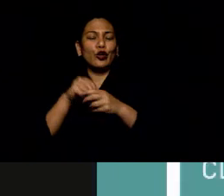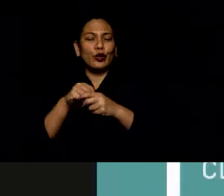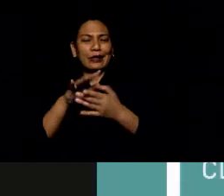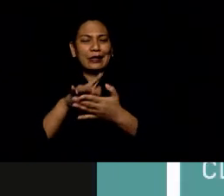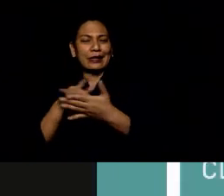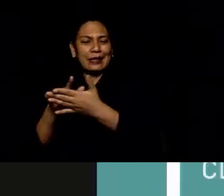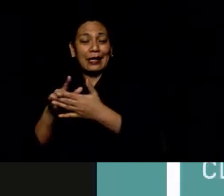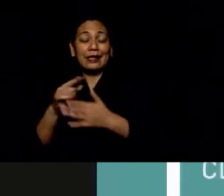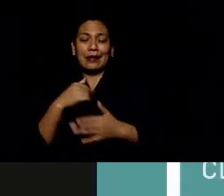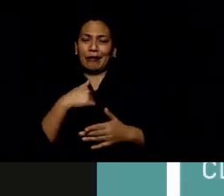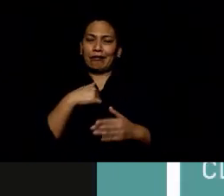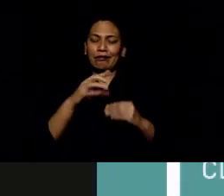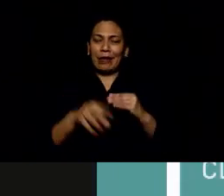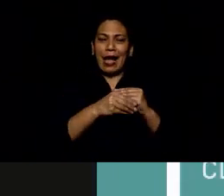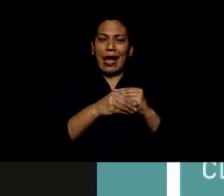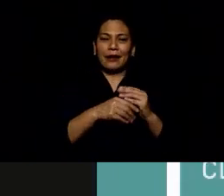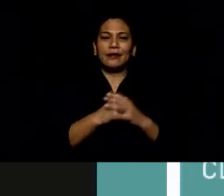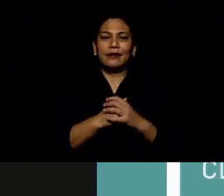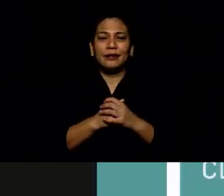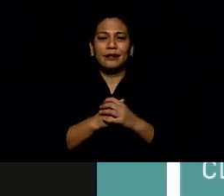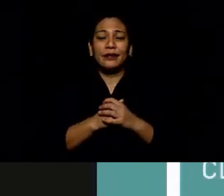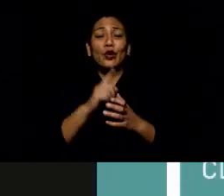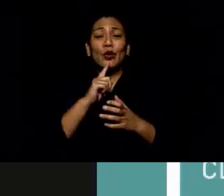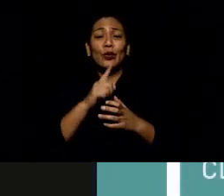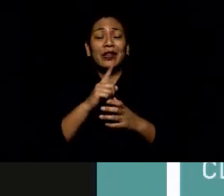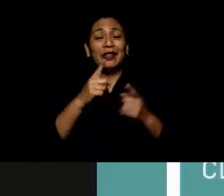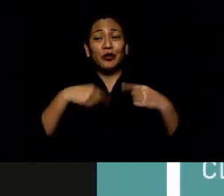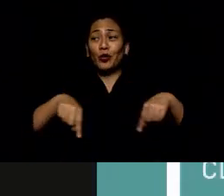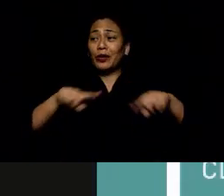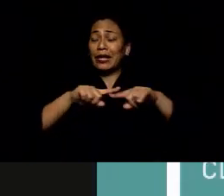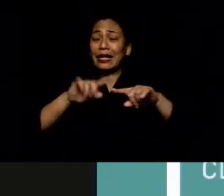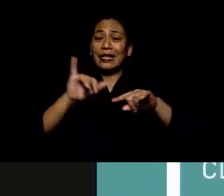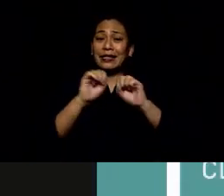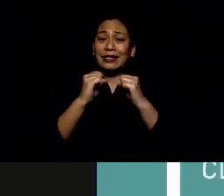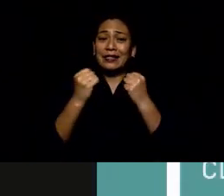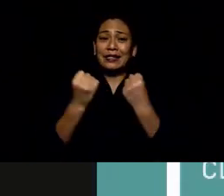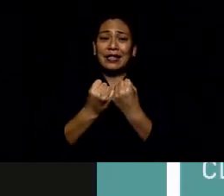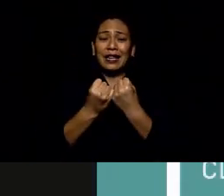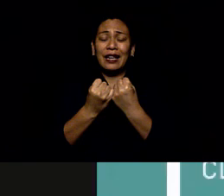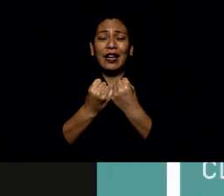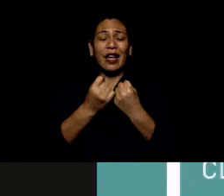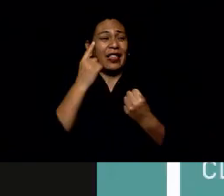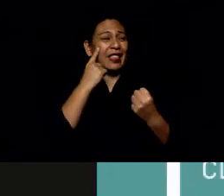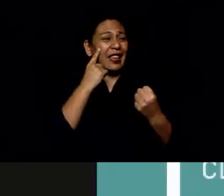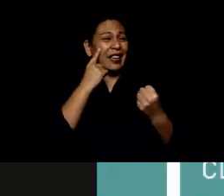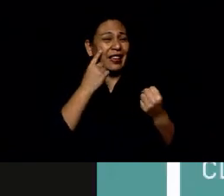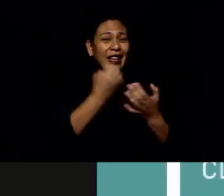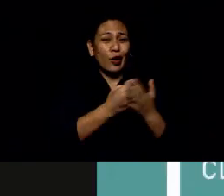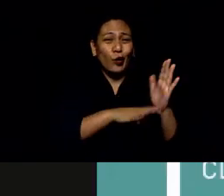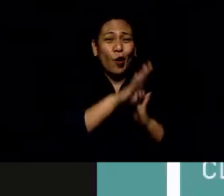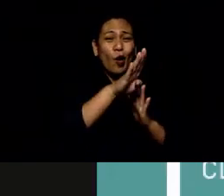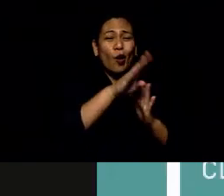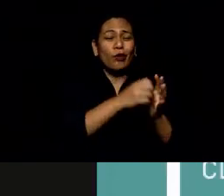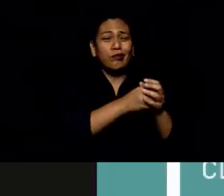And it's that really, as a society, we should be forgetting about growth or that should no longer be our focus.